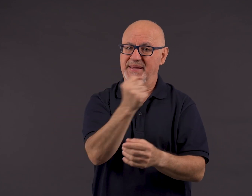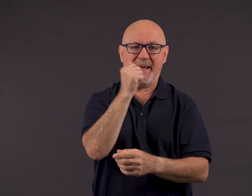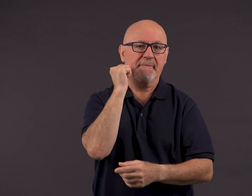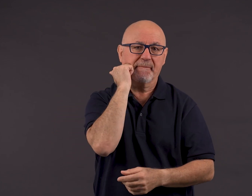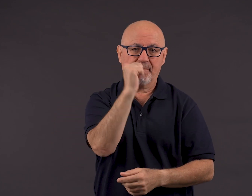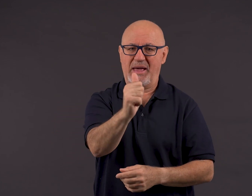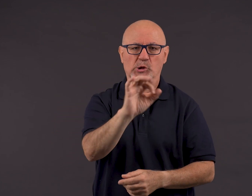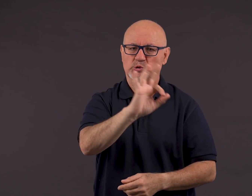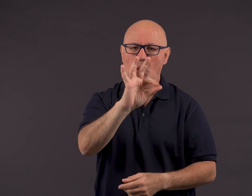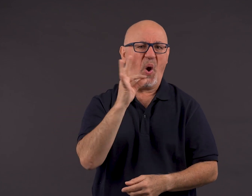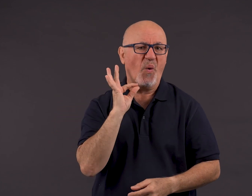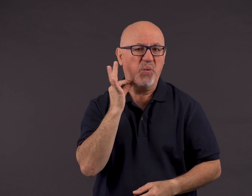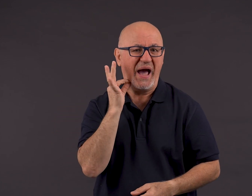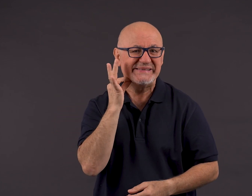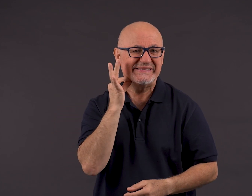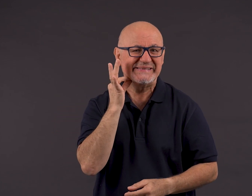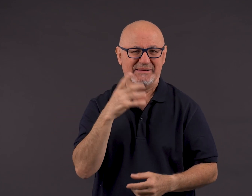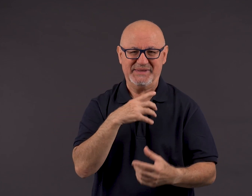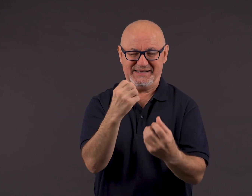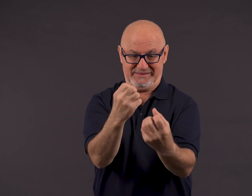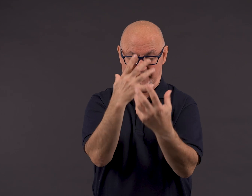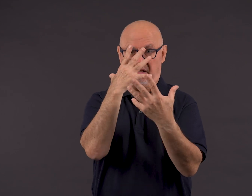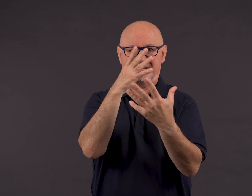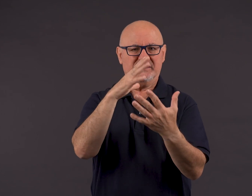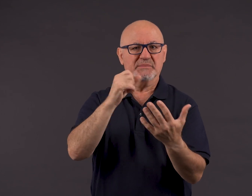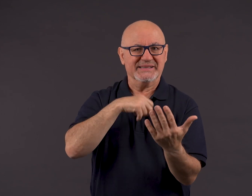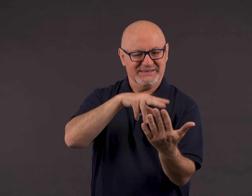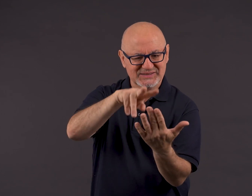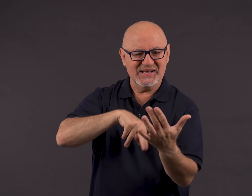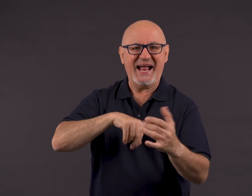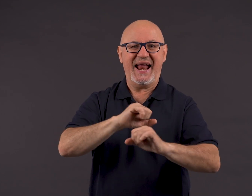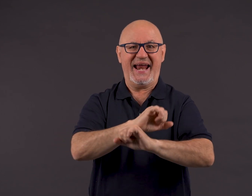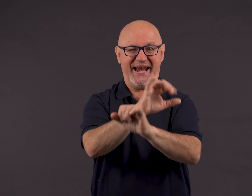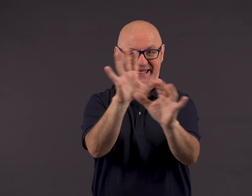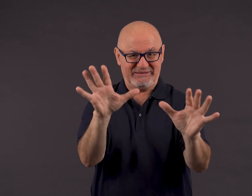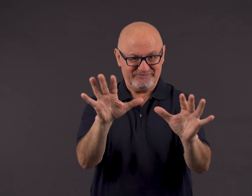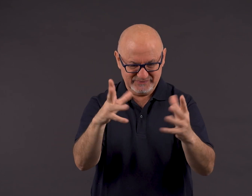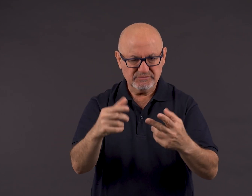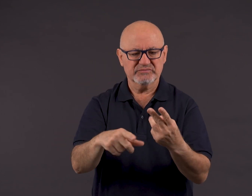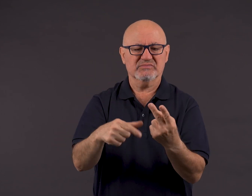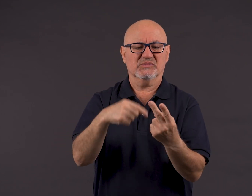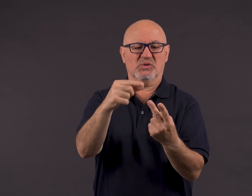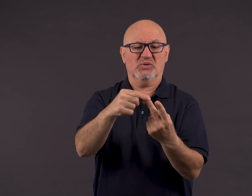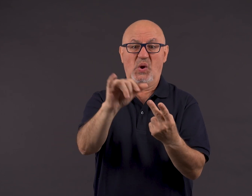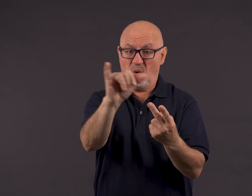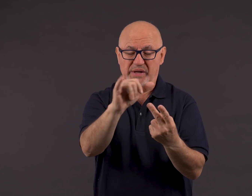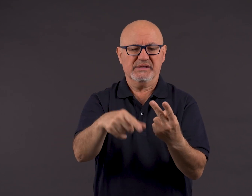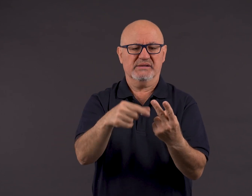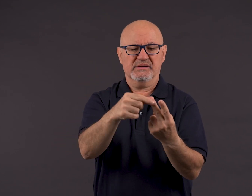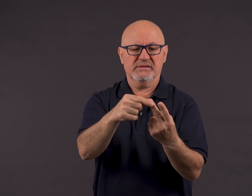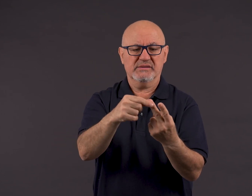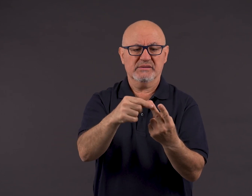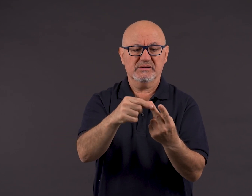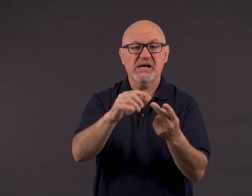is preferred as a white background can be too bright and overwhelming. The document should